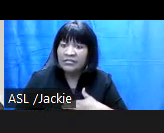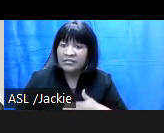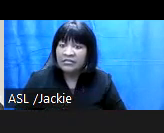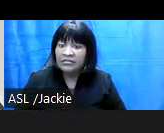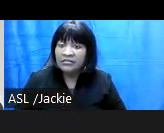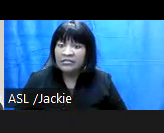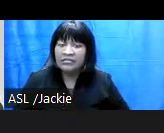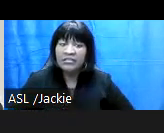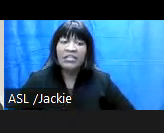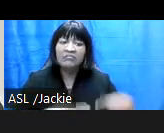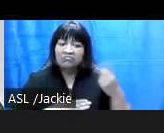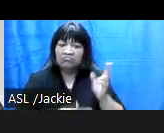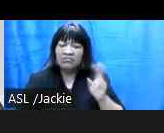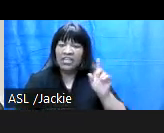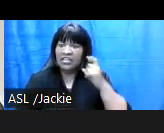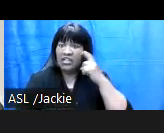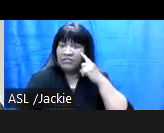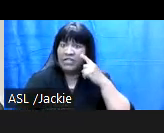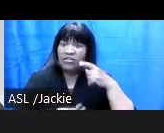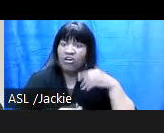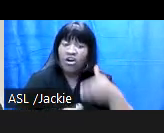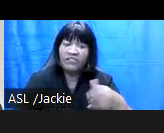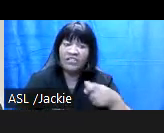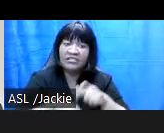historically, government has often functioned in a paternalistic manner,